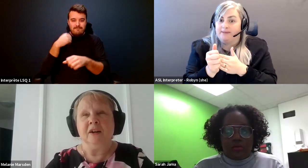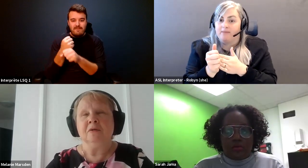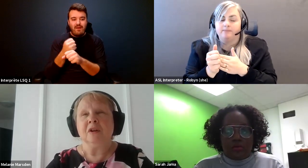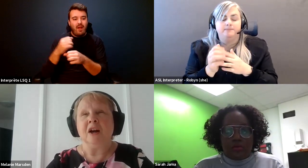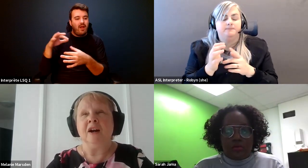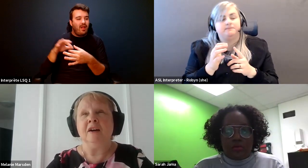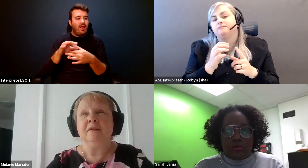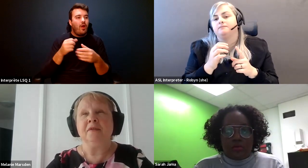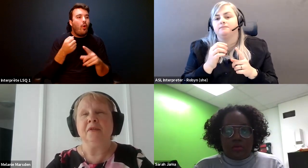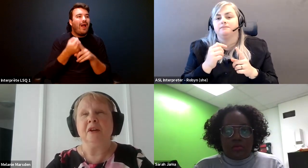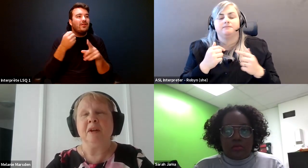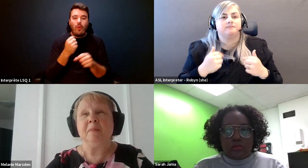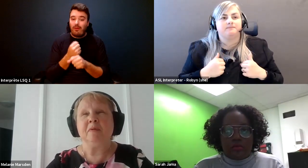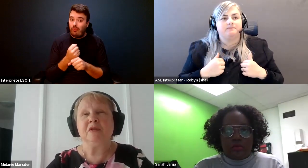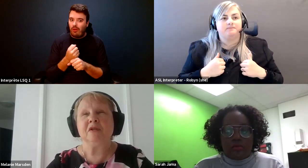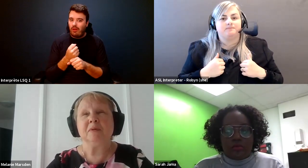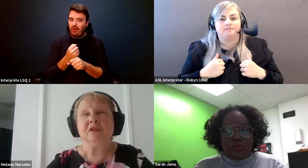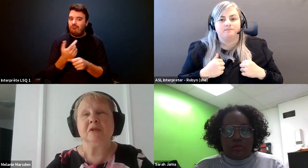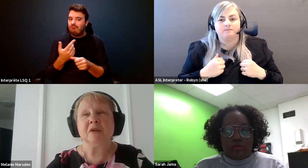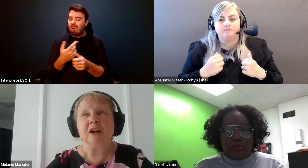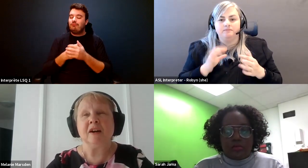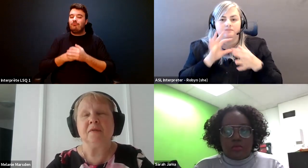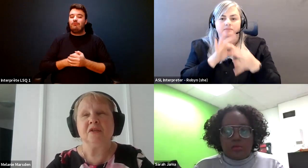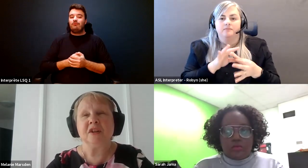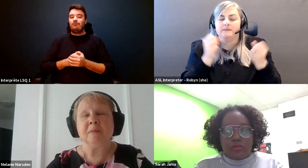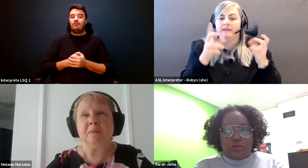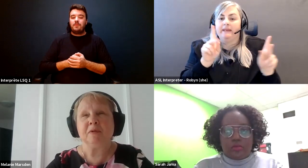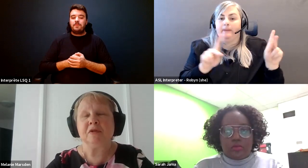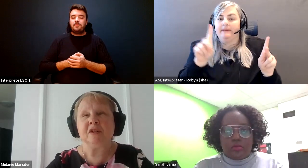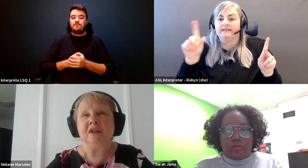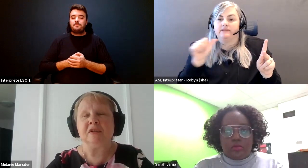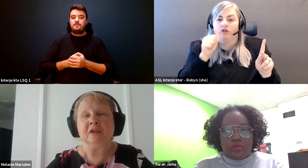Melanie Marsden: I don't have many people with disabilities don't have the same opportunities.